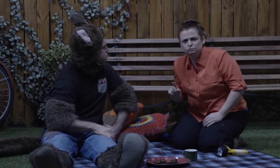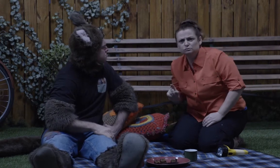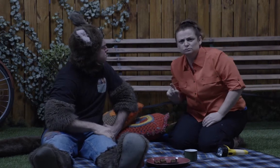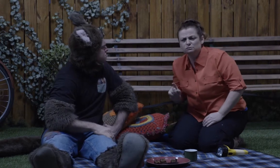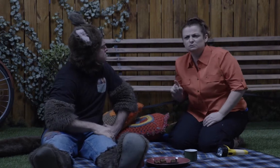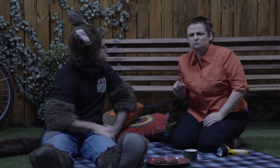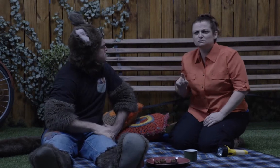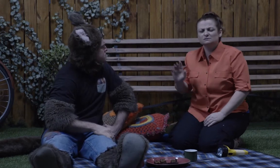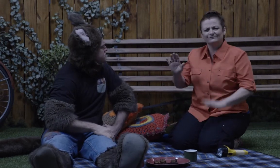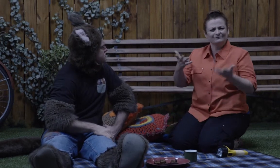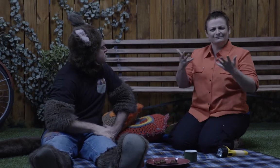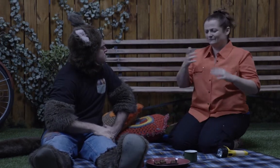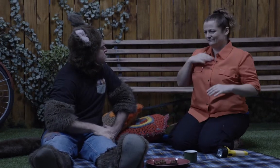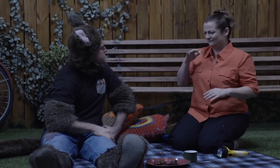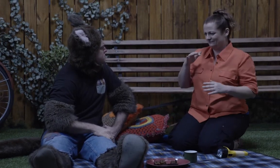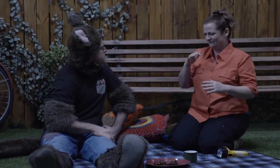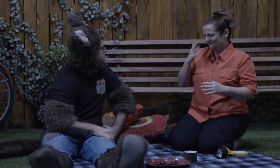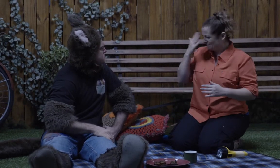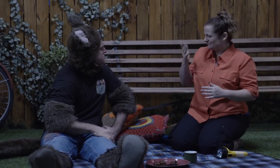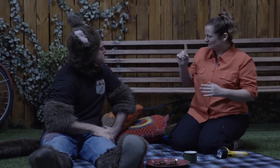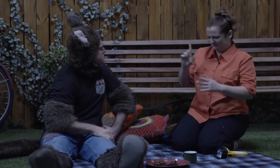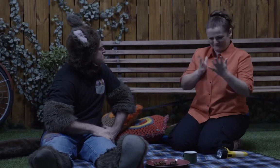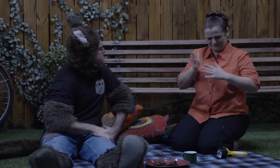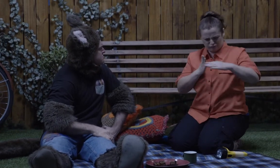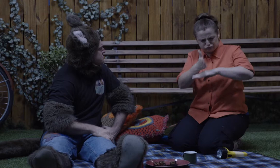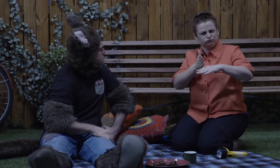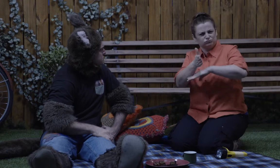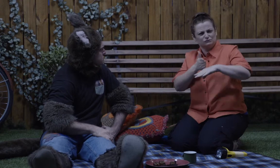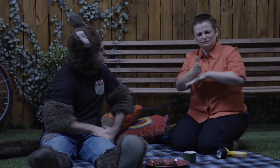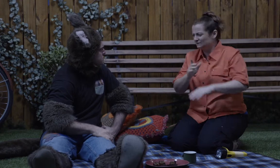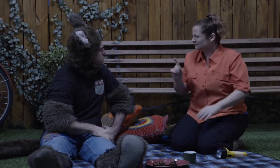Hmm. Um, what do you mean by 'busy', Possum?